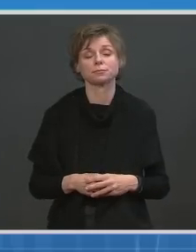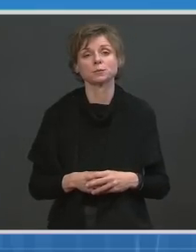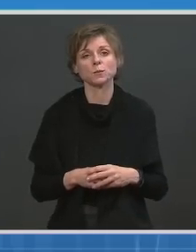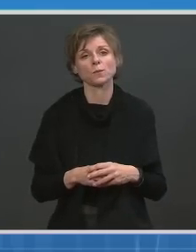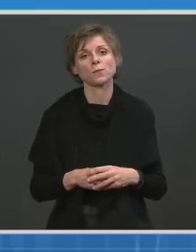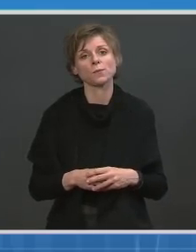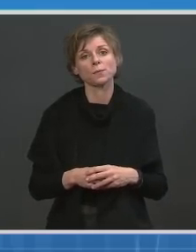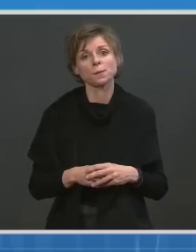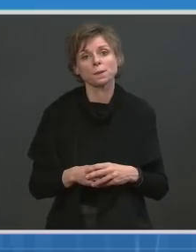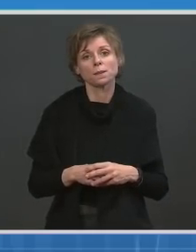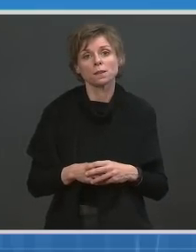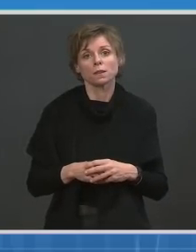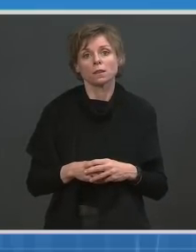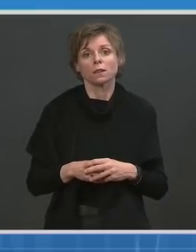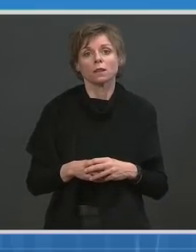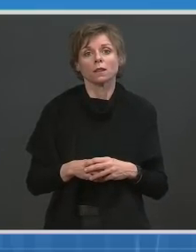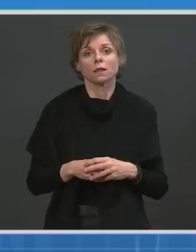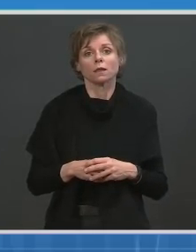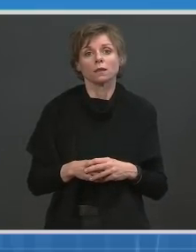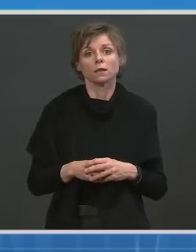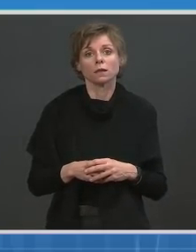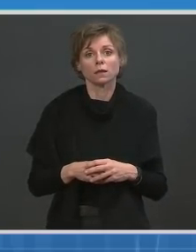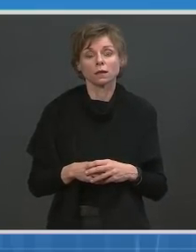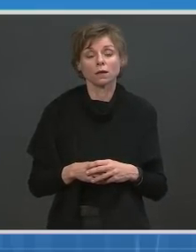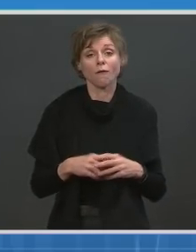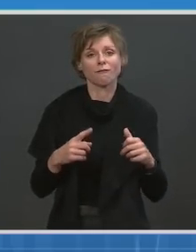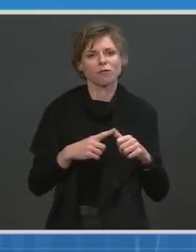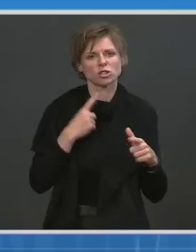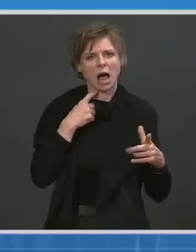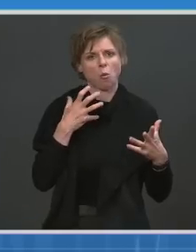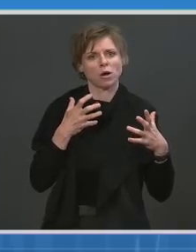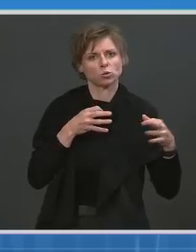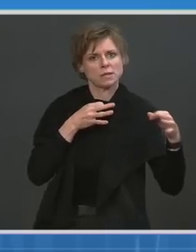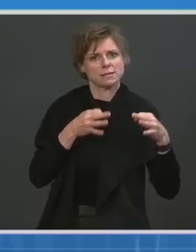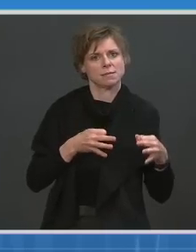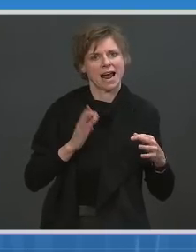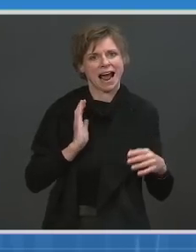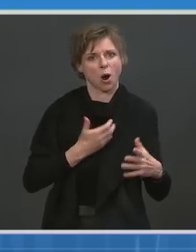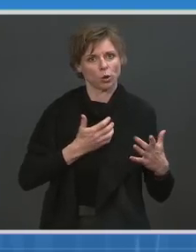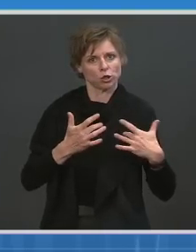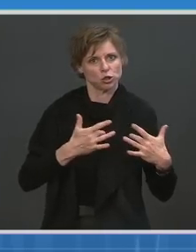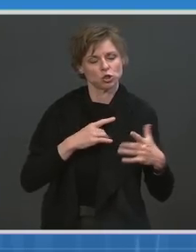of the concern that we have and then some encouraging news, and then I'll end with a caveat.